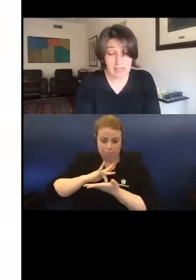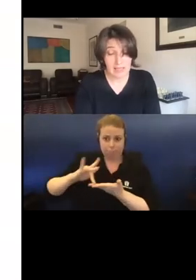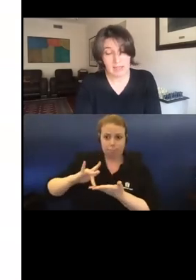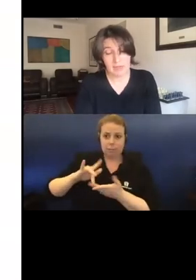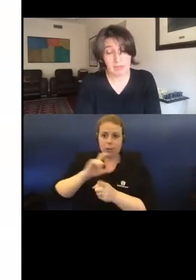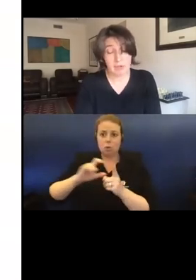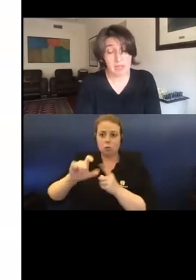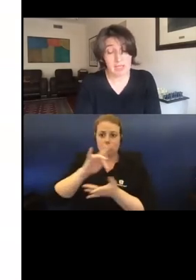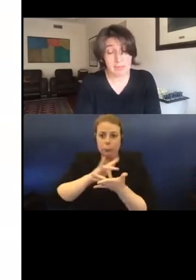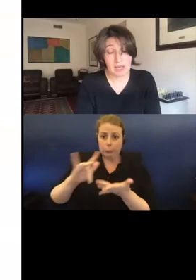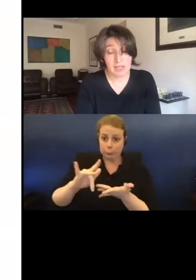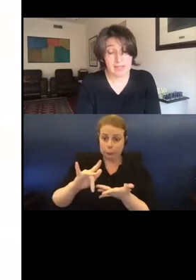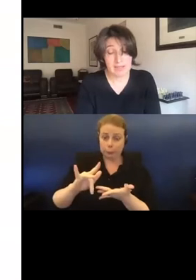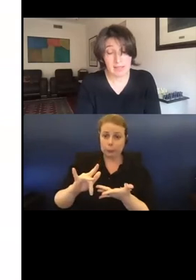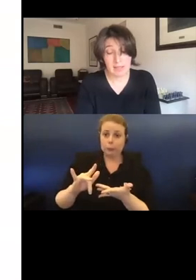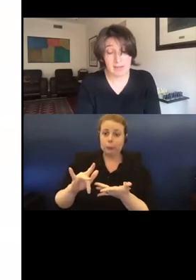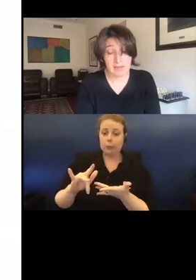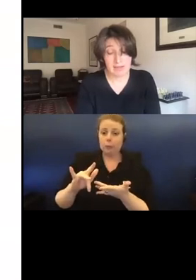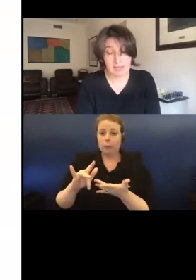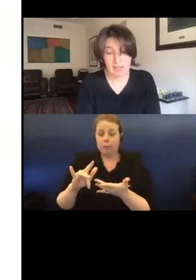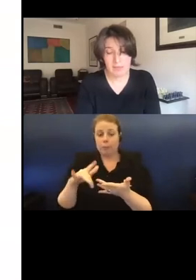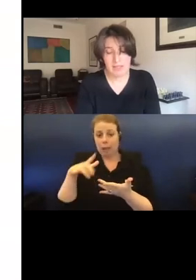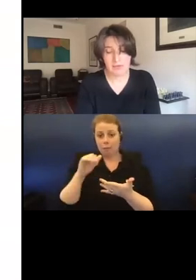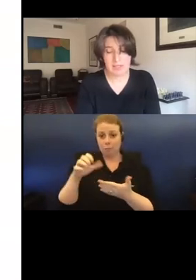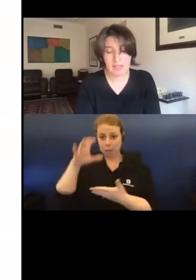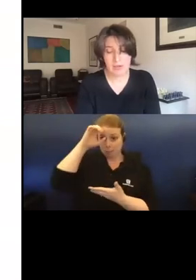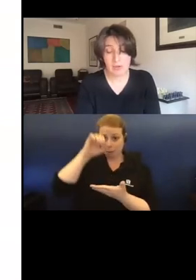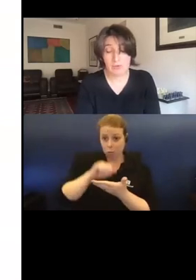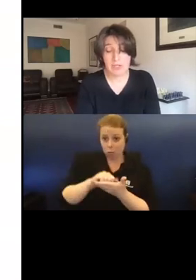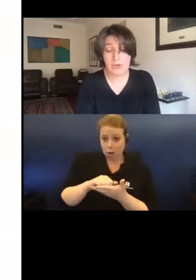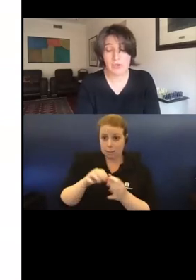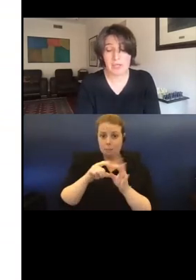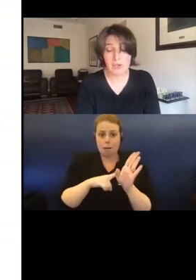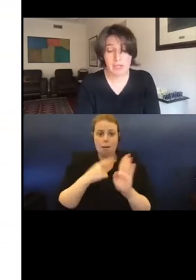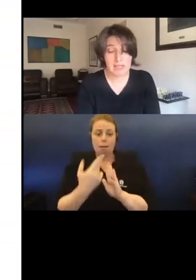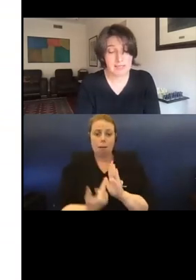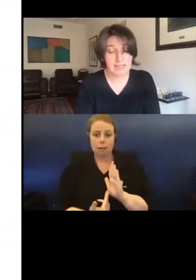have been memoralized by artists and others it comes as a result of research by curators lisa